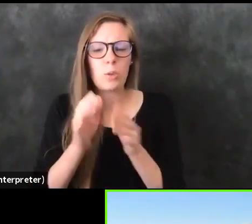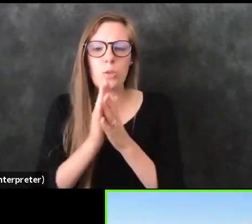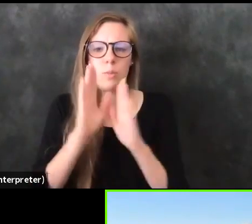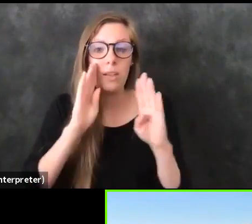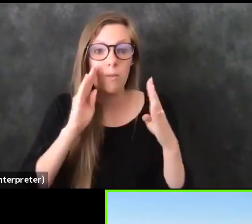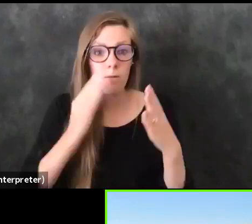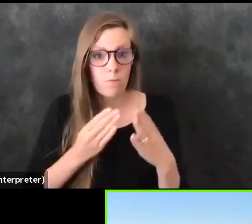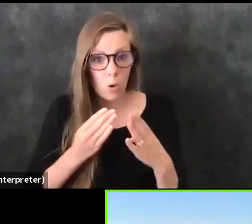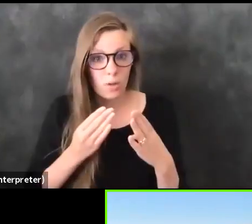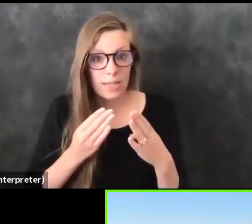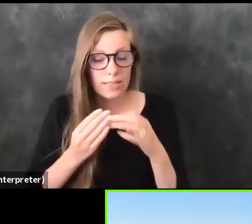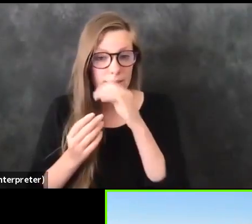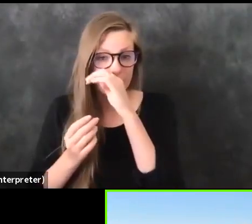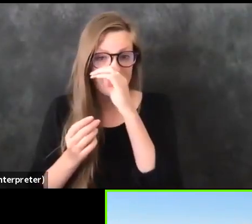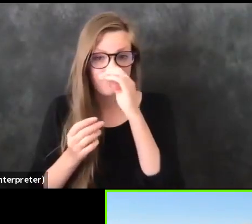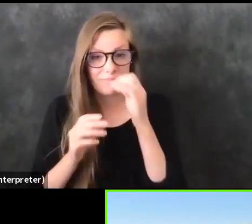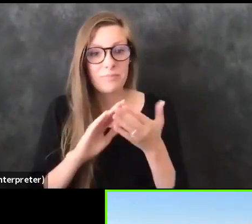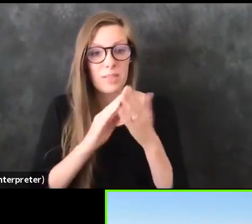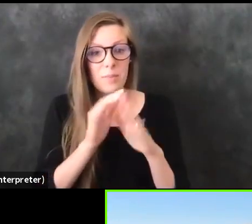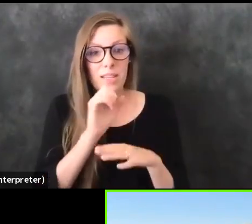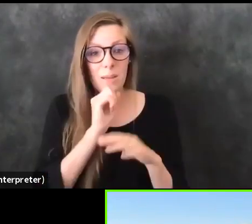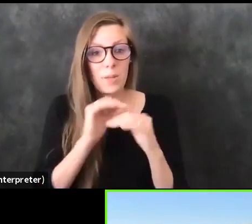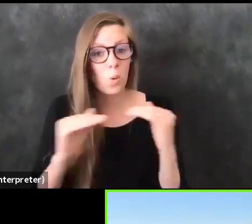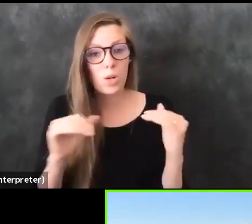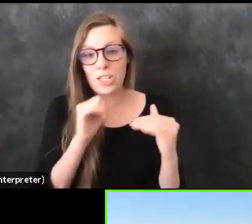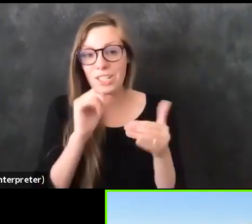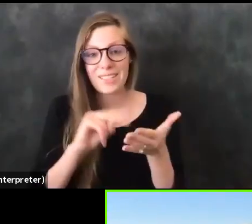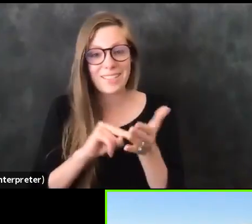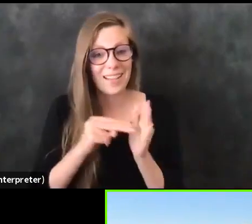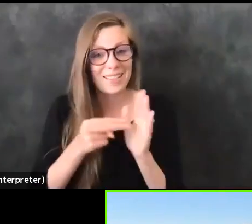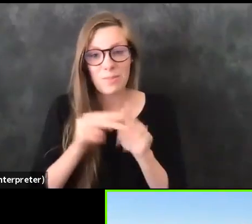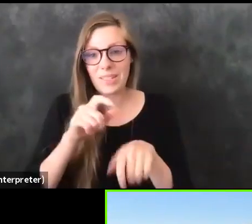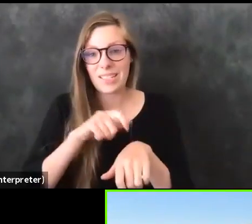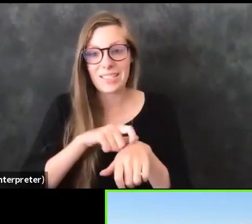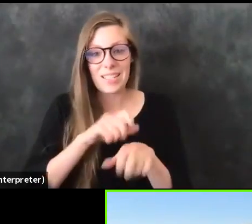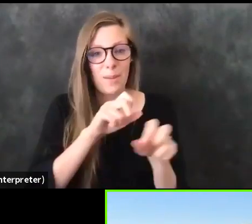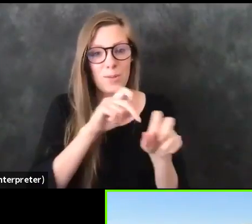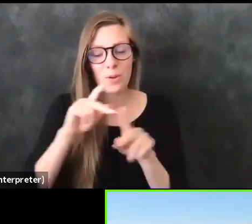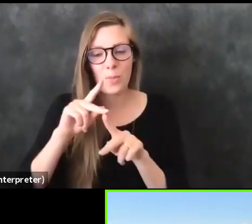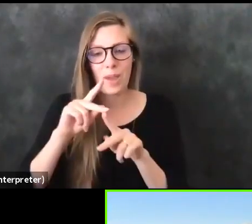Moving to the orange tier doesn't mean that it's time to go back to life as usual